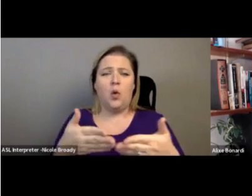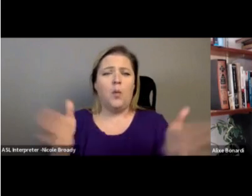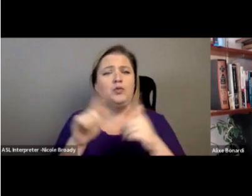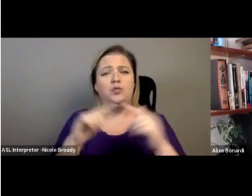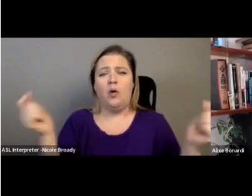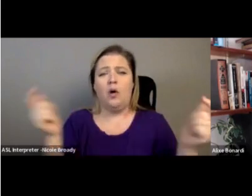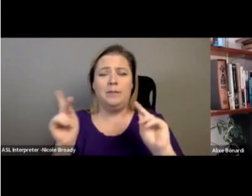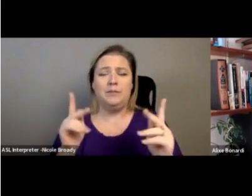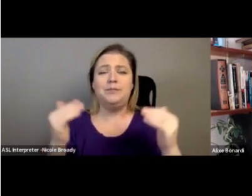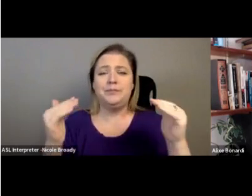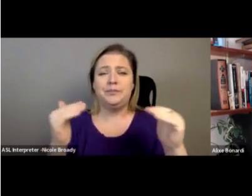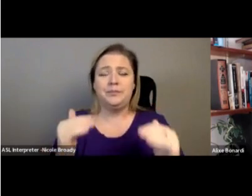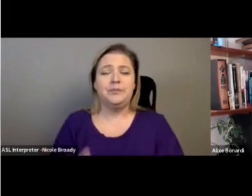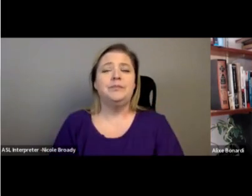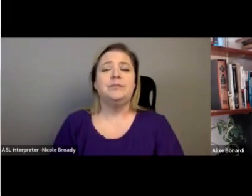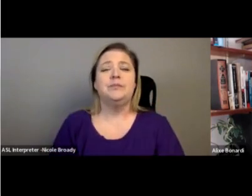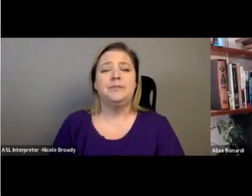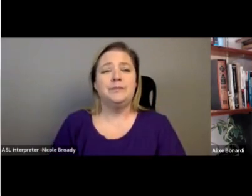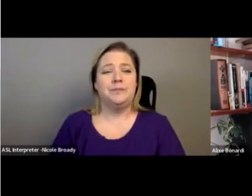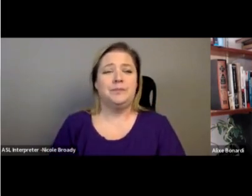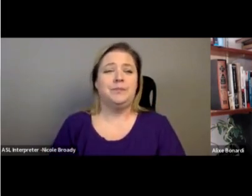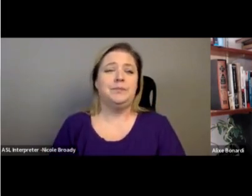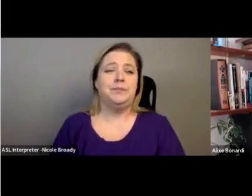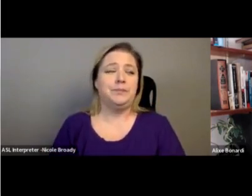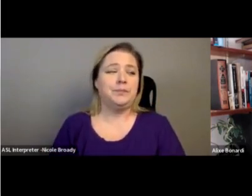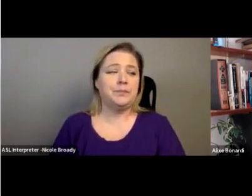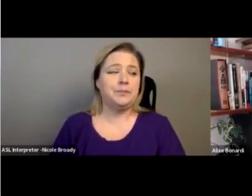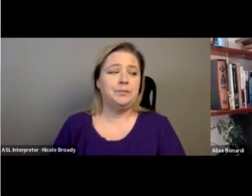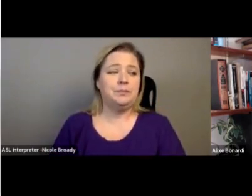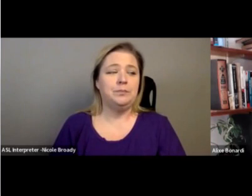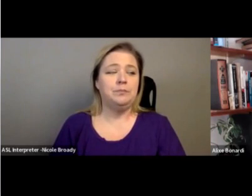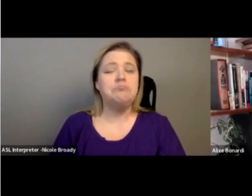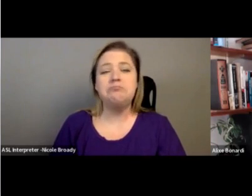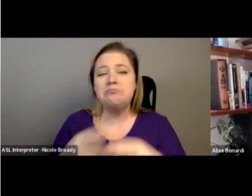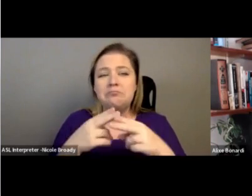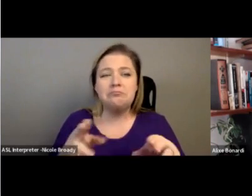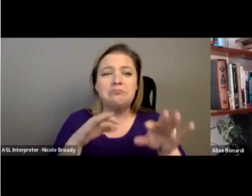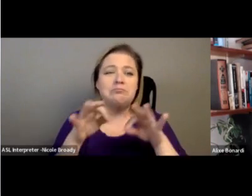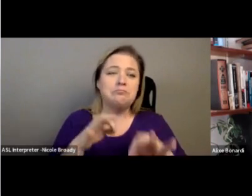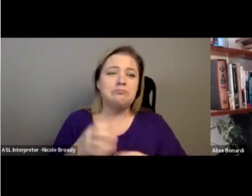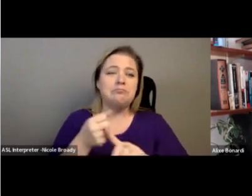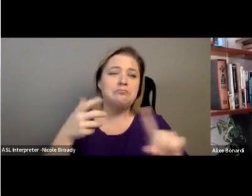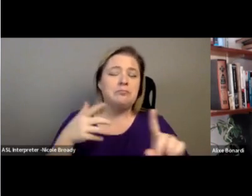slide, please. A brief background. The goal of end caps